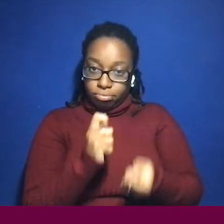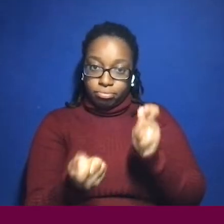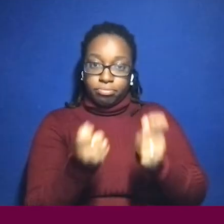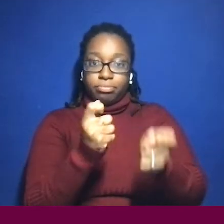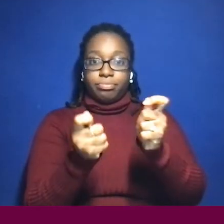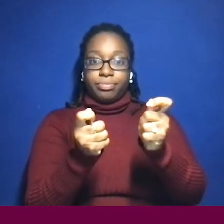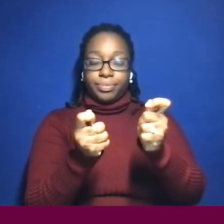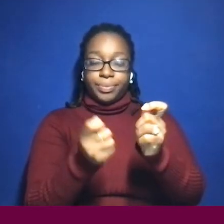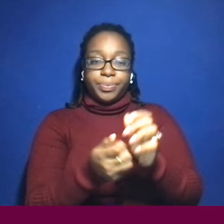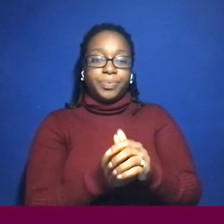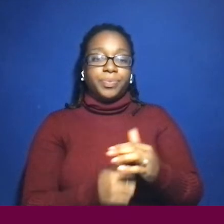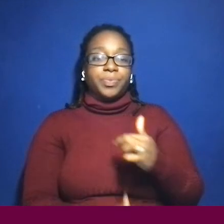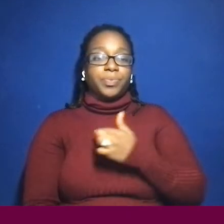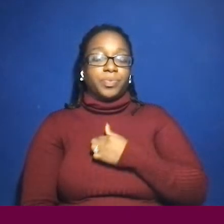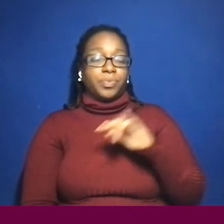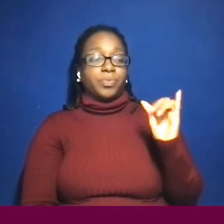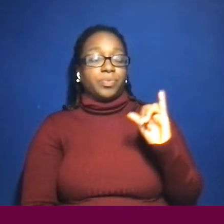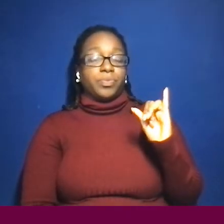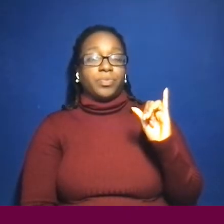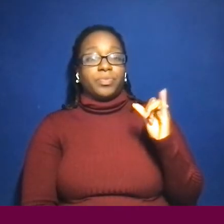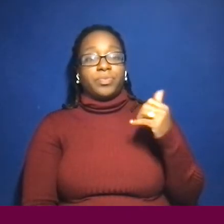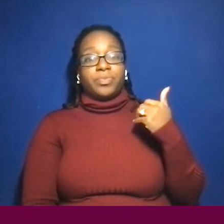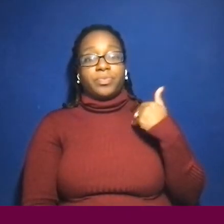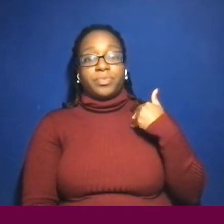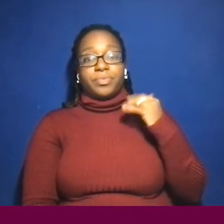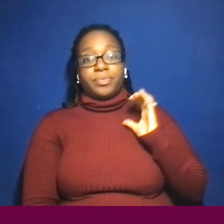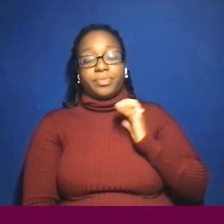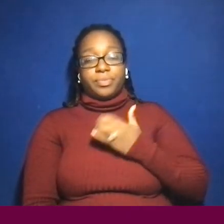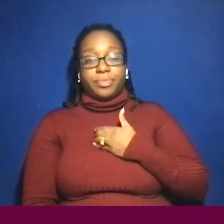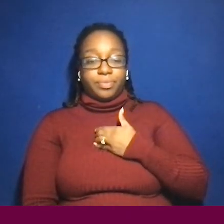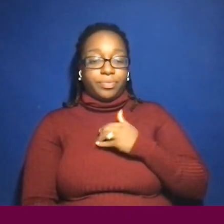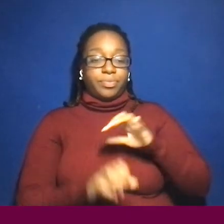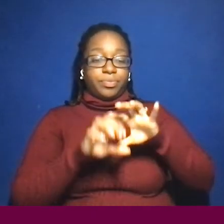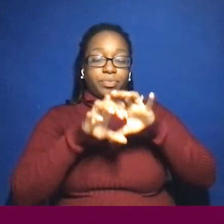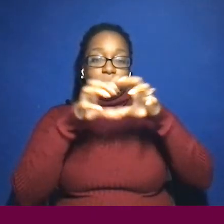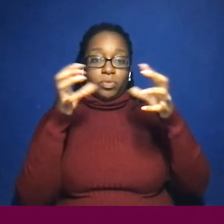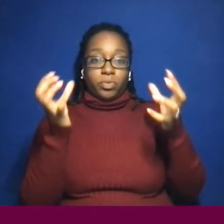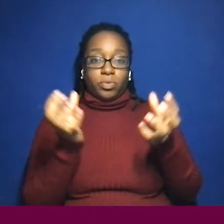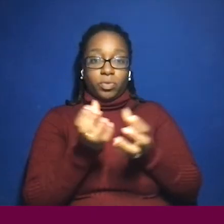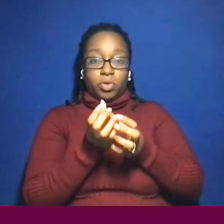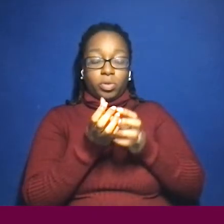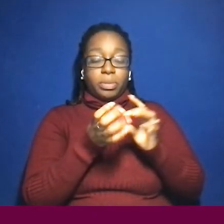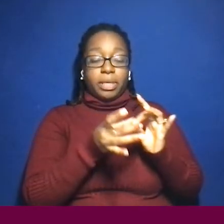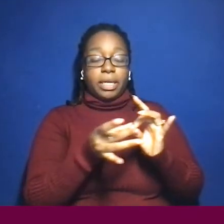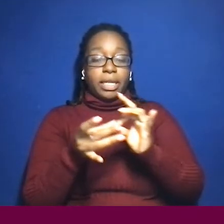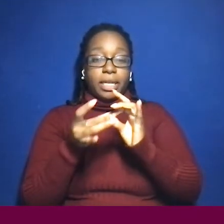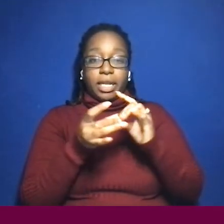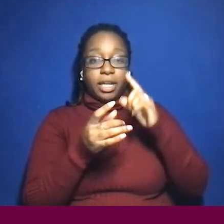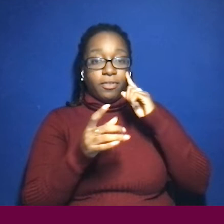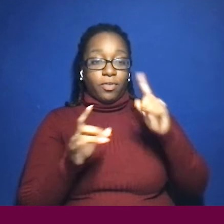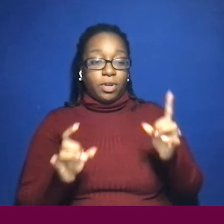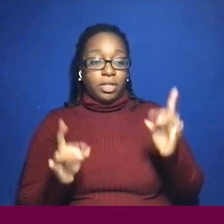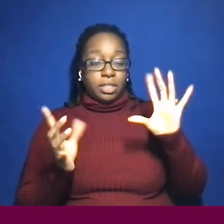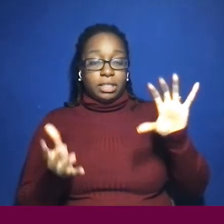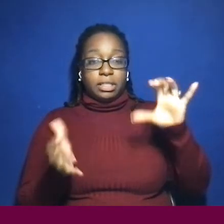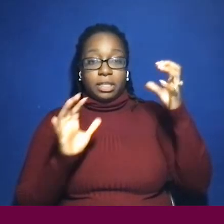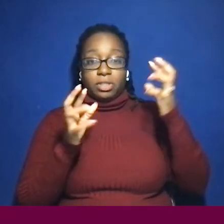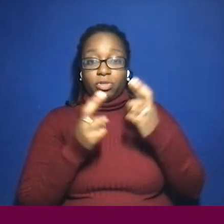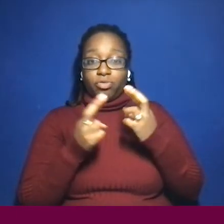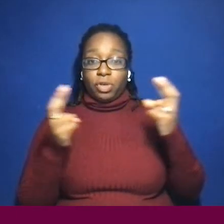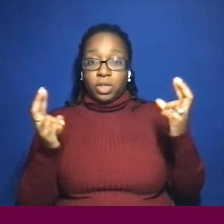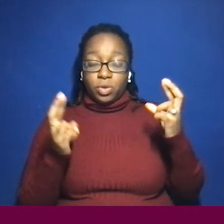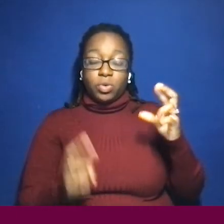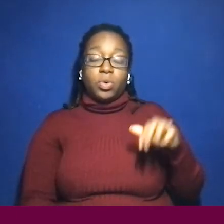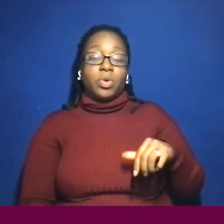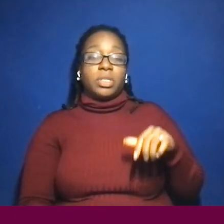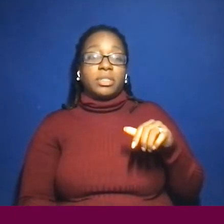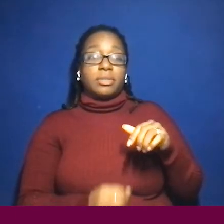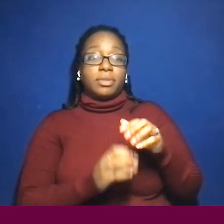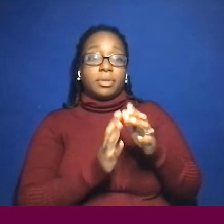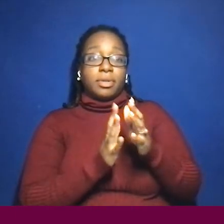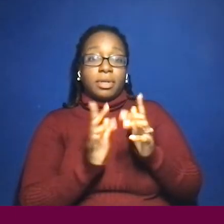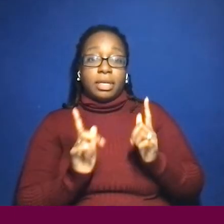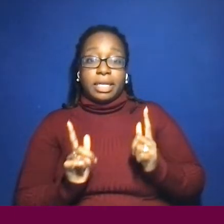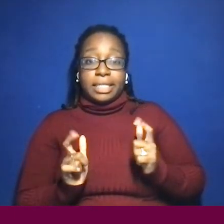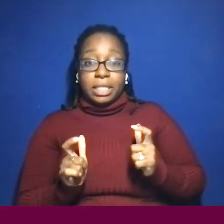have, through our Global Alliance for Disaster Resource Acceleration, we've been doing a lot of